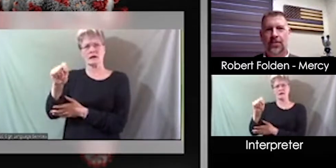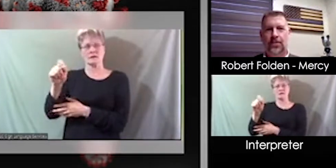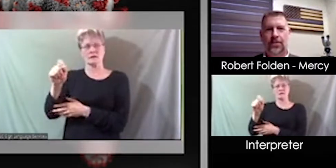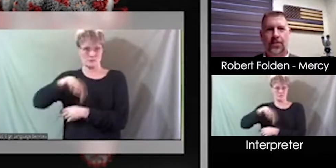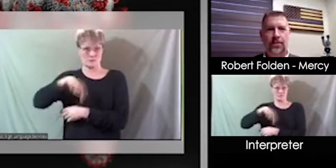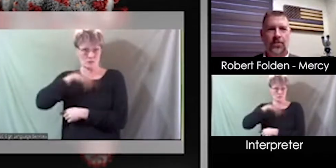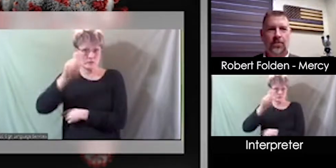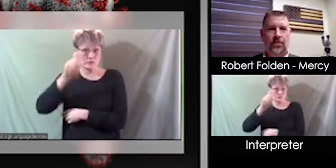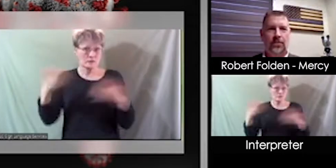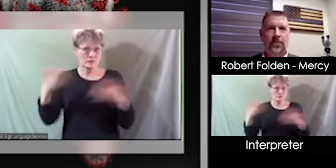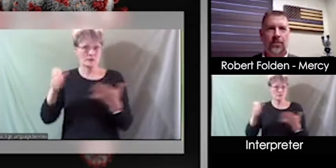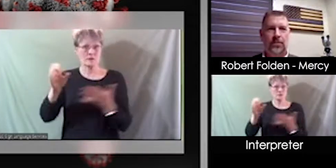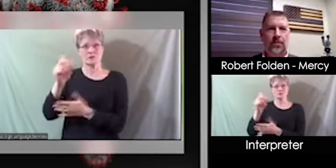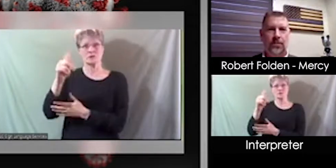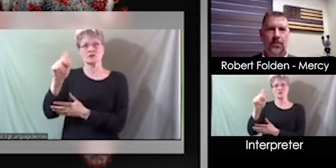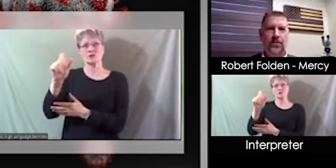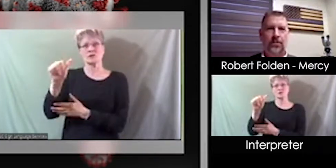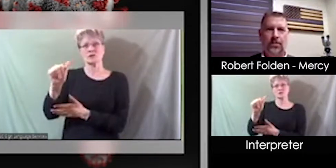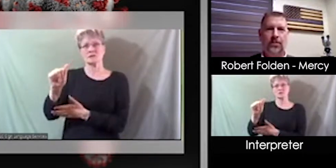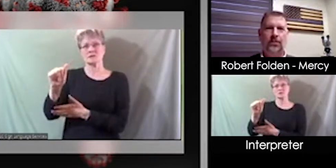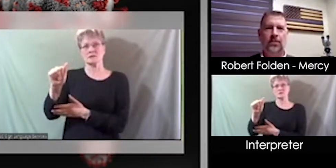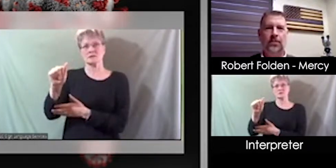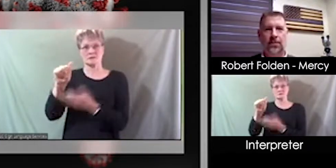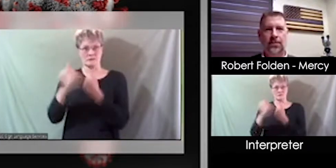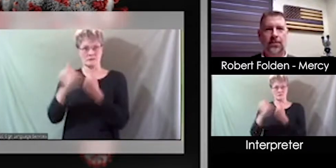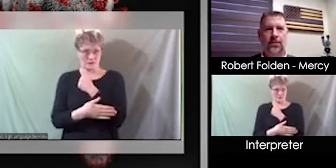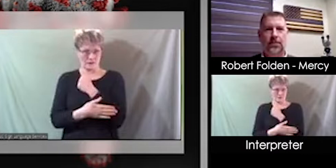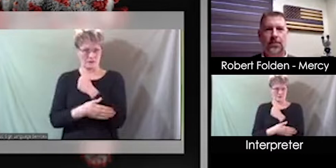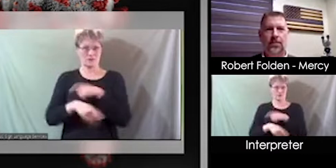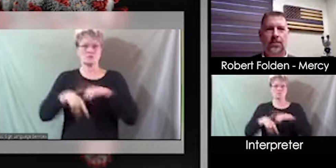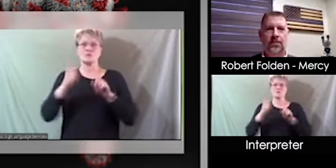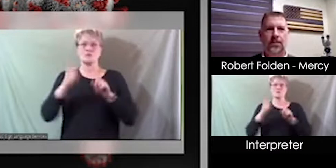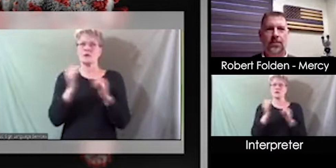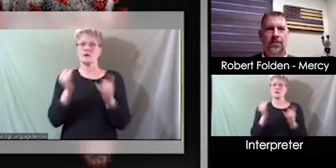and so our HHSA Director Donnell Ewert is taking the lead on those negotiations